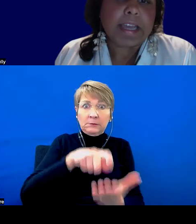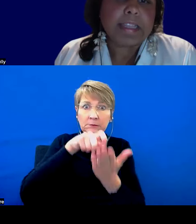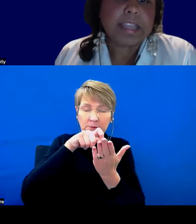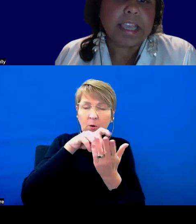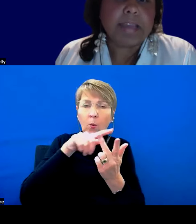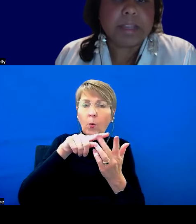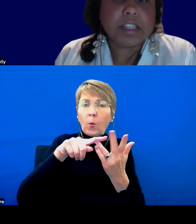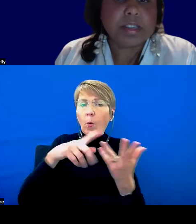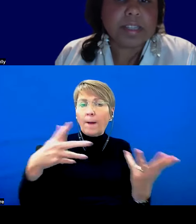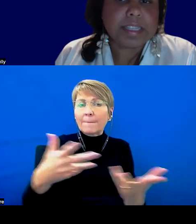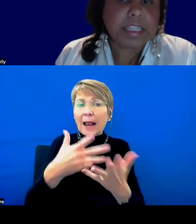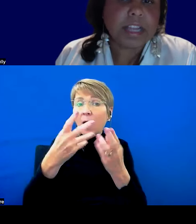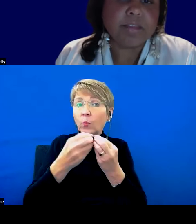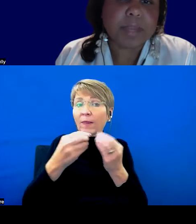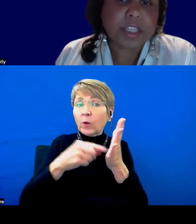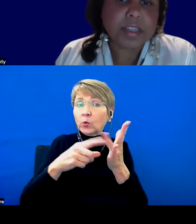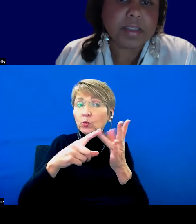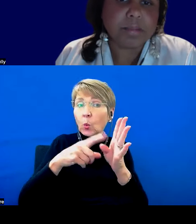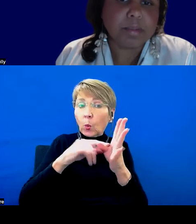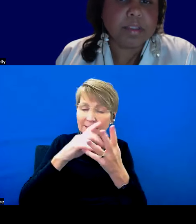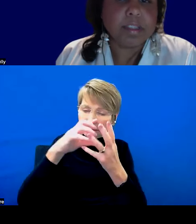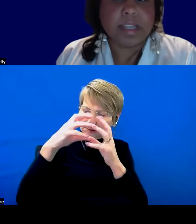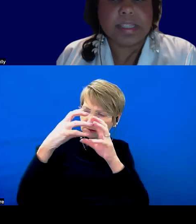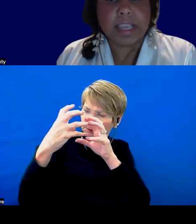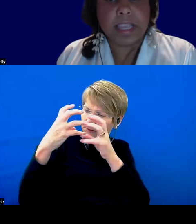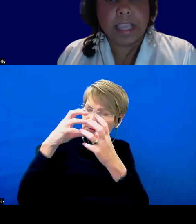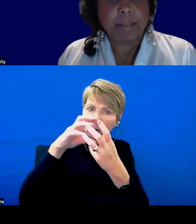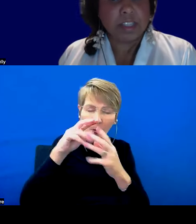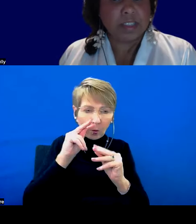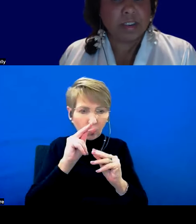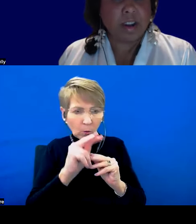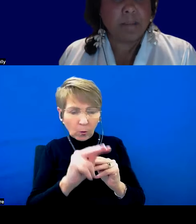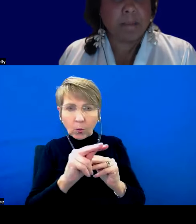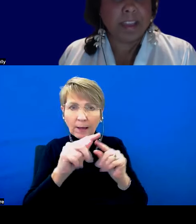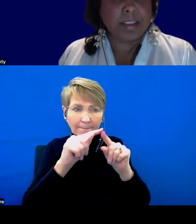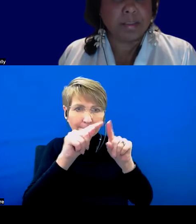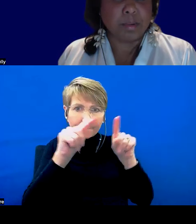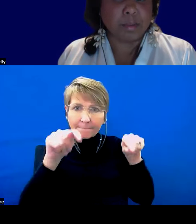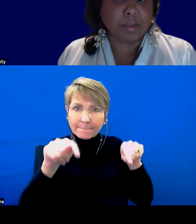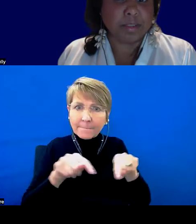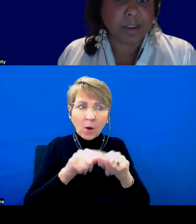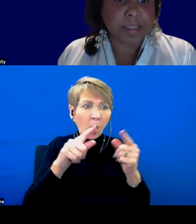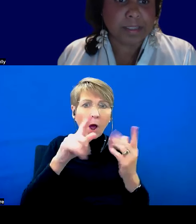seeing images and detail of pictures and books, and seeing images on iPads or portable devices.